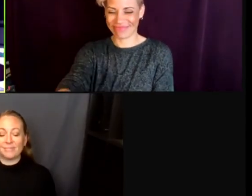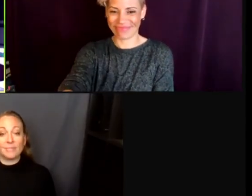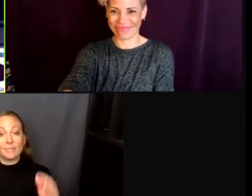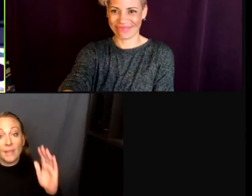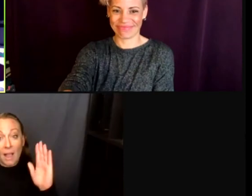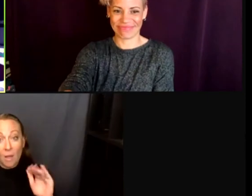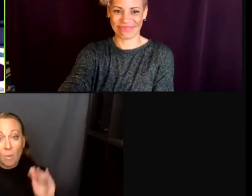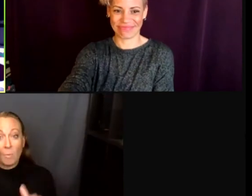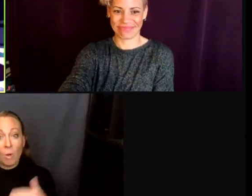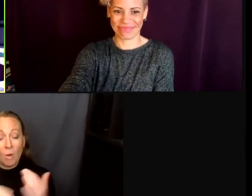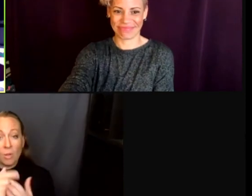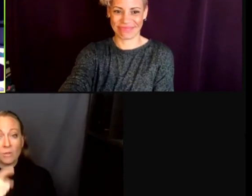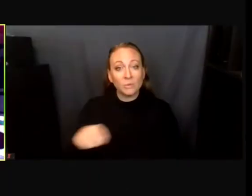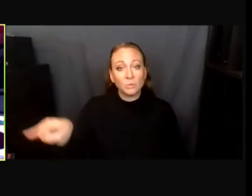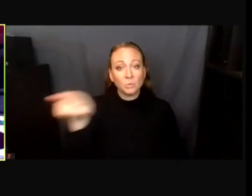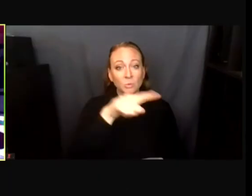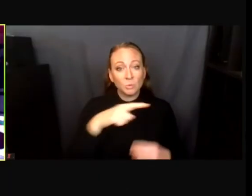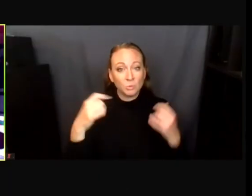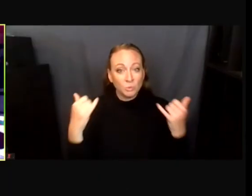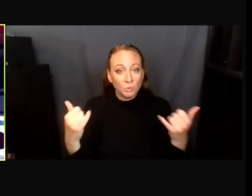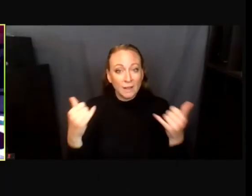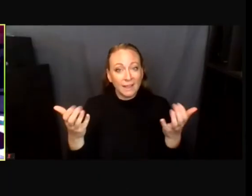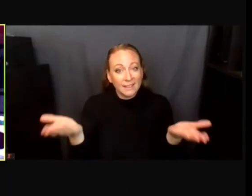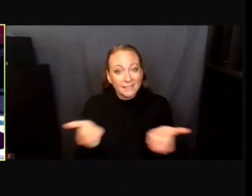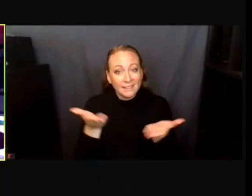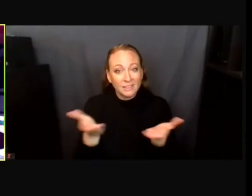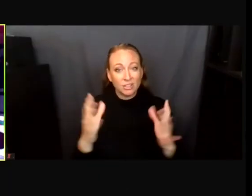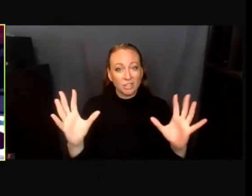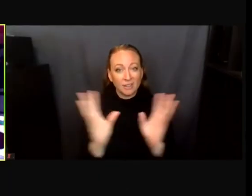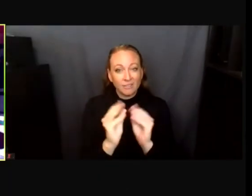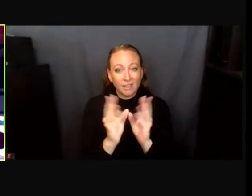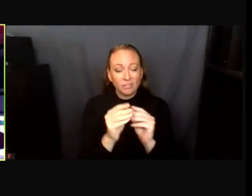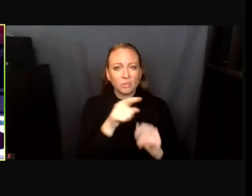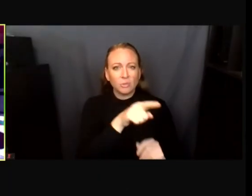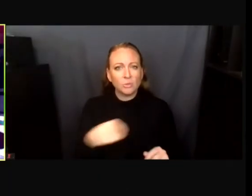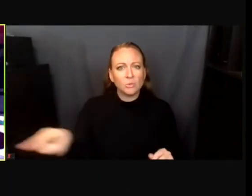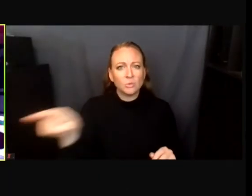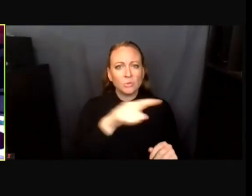realize that there are opportunities to speak up.